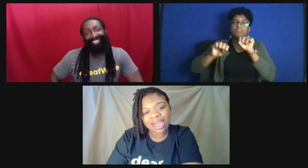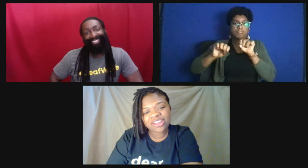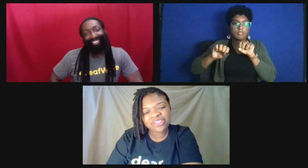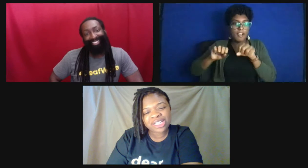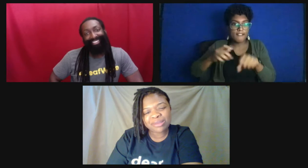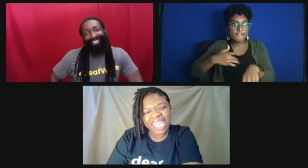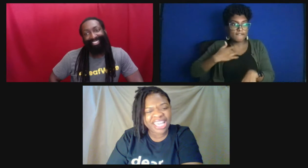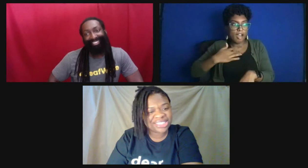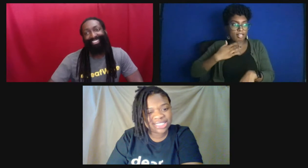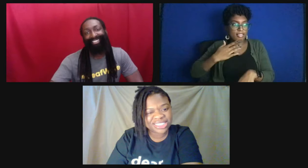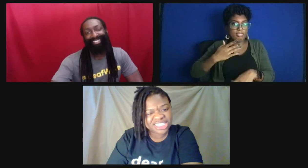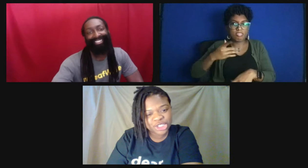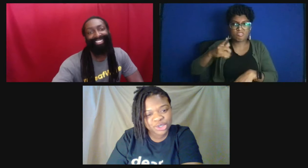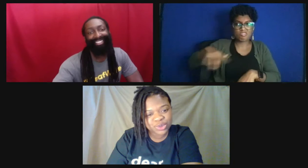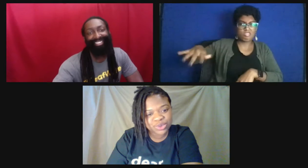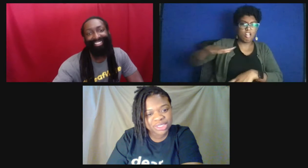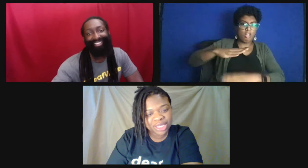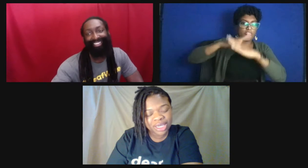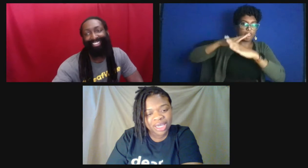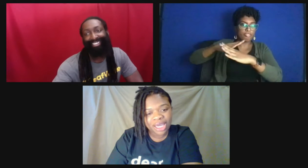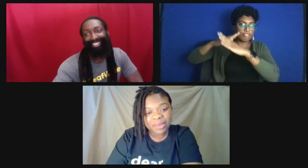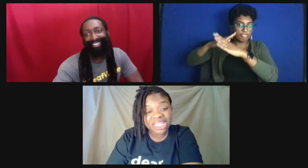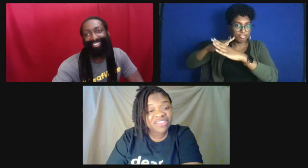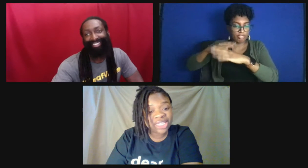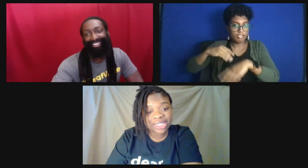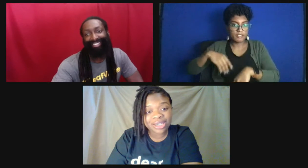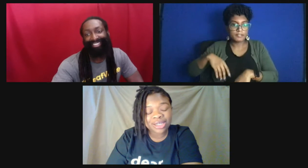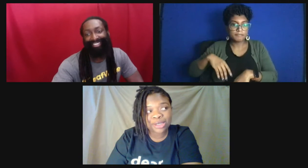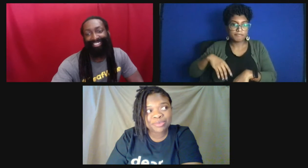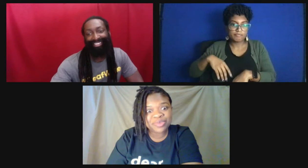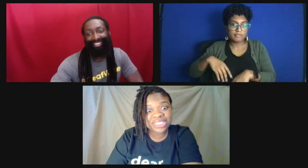a lot of access issues I mean, even in dance